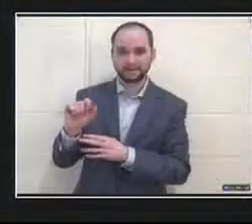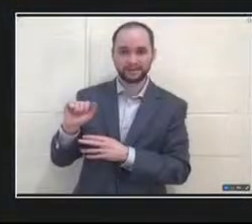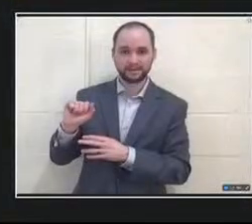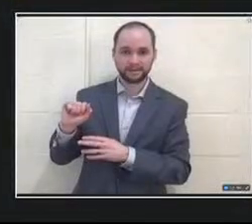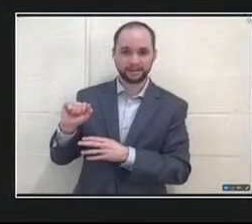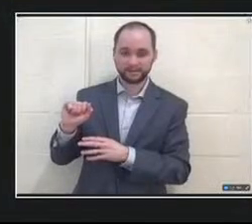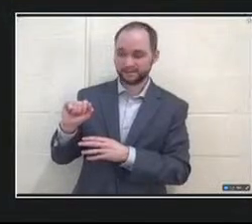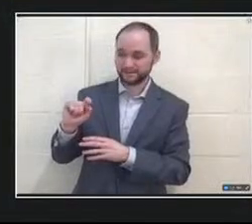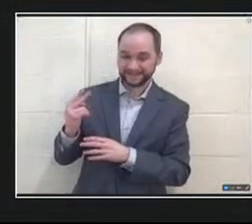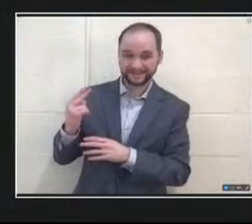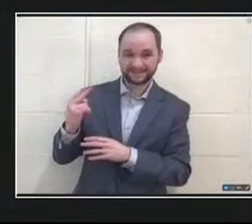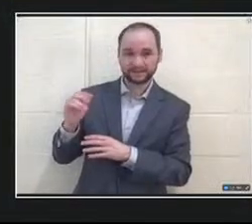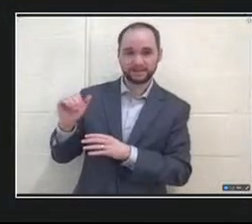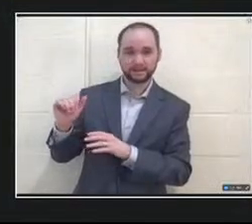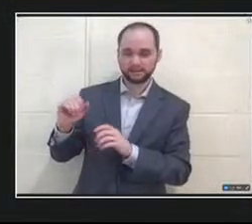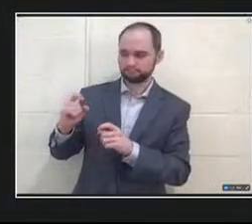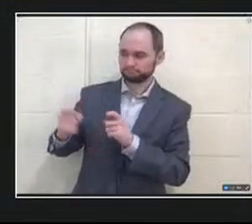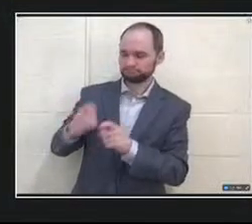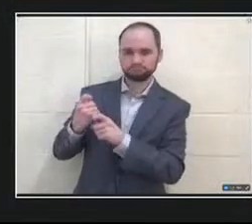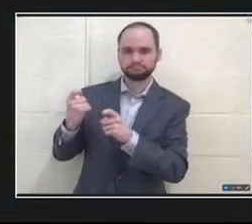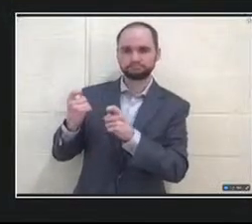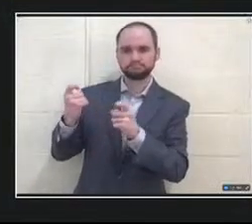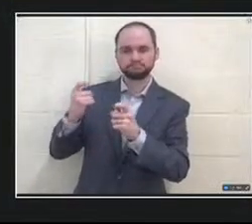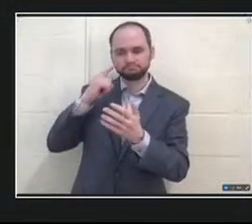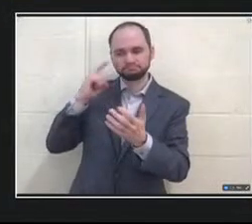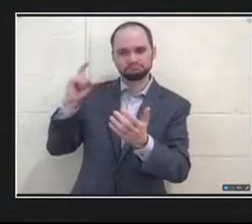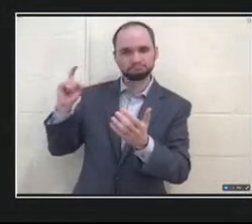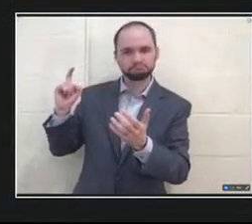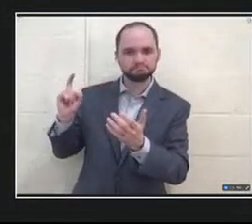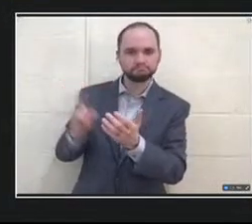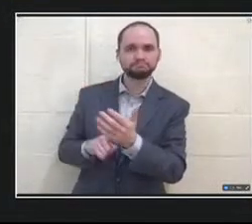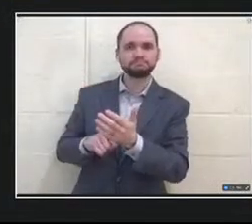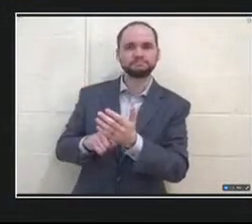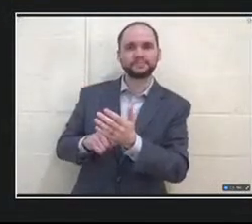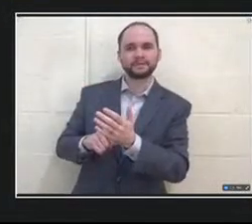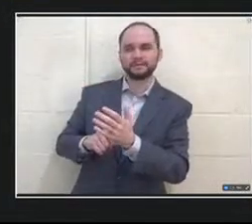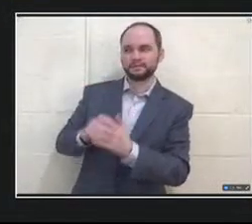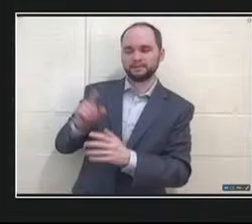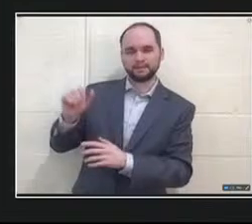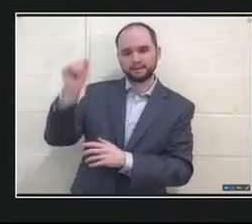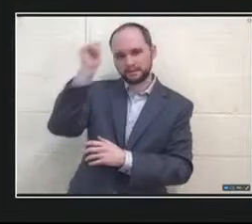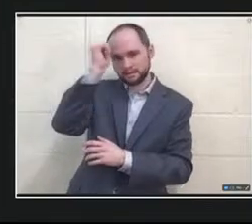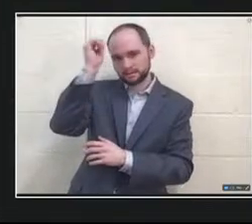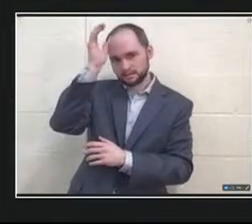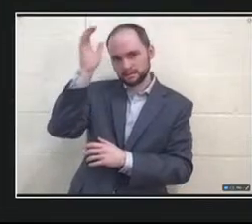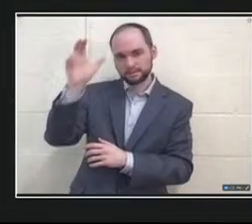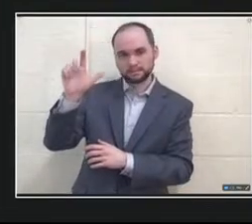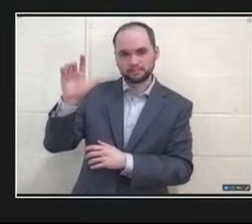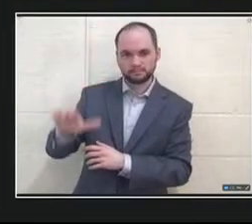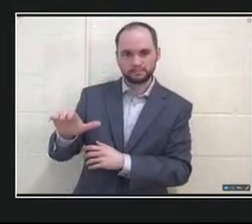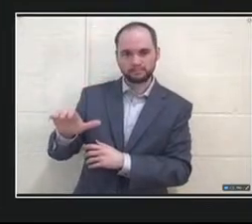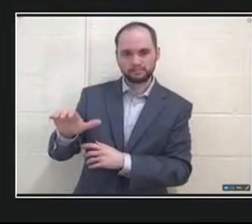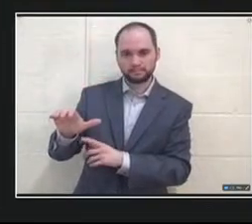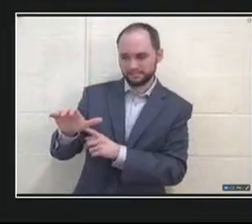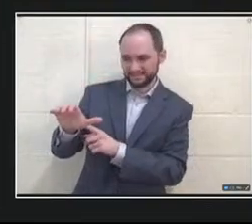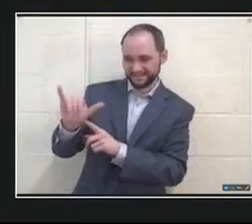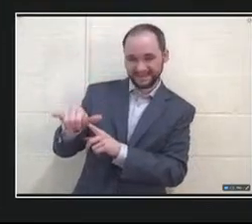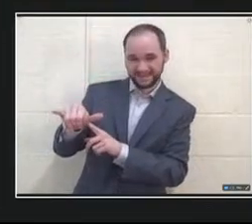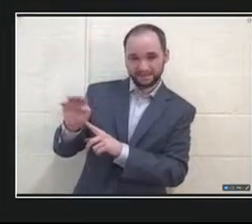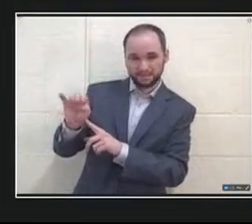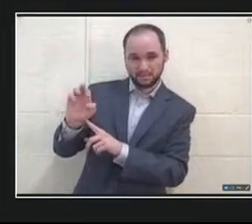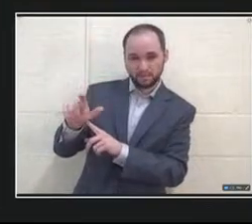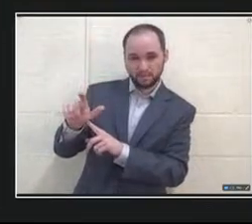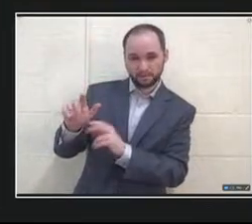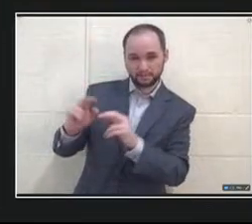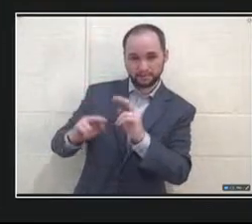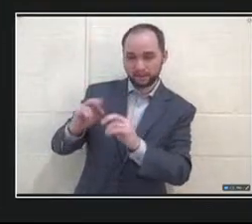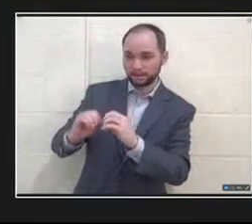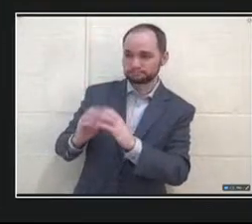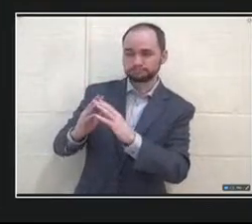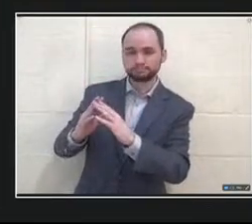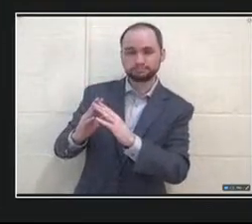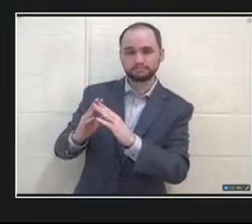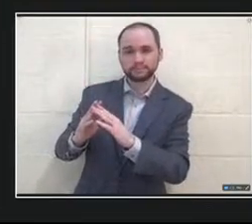with Marian Anderson's amazing concert there. But on Monday, this Monday, May 23rd we have author